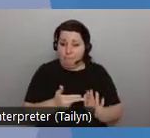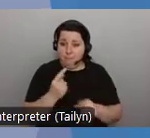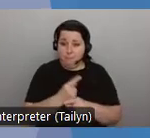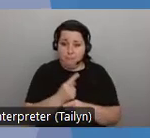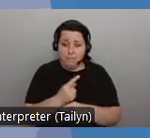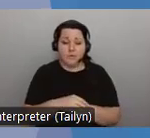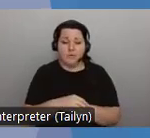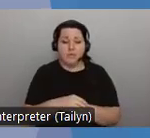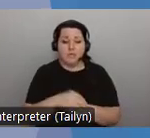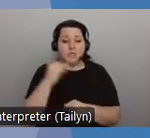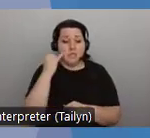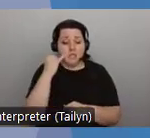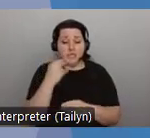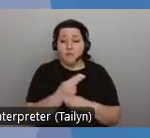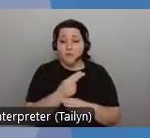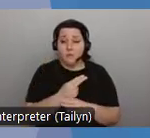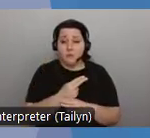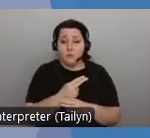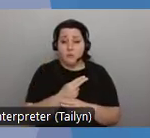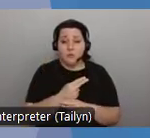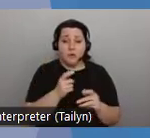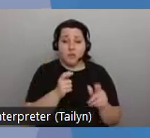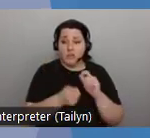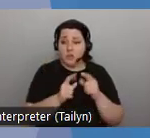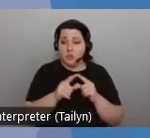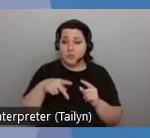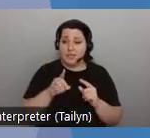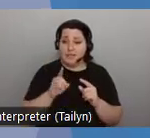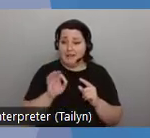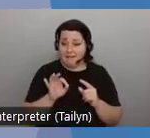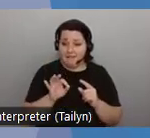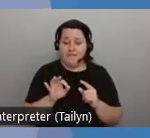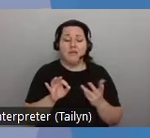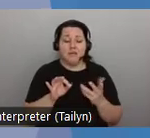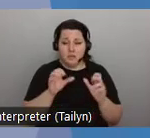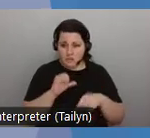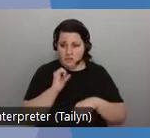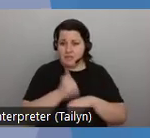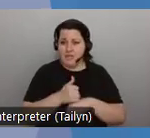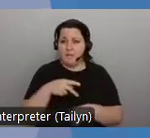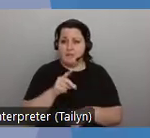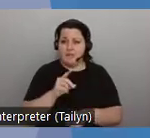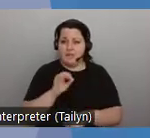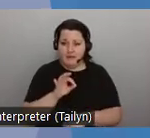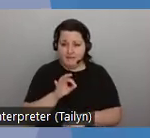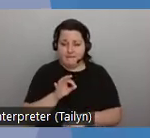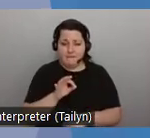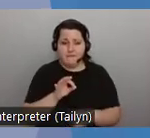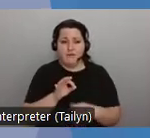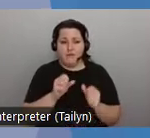generally making sure, again, that you label everything properly. If you are